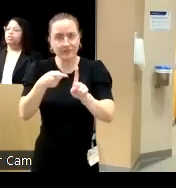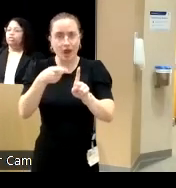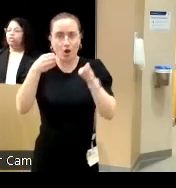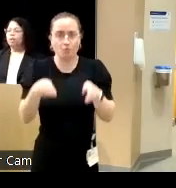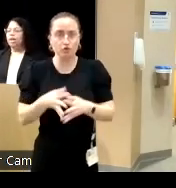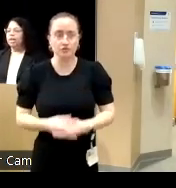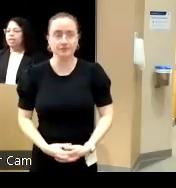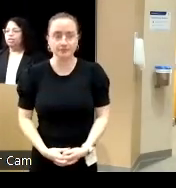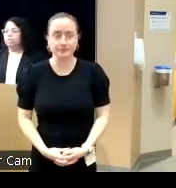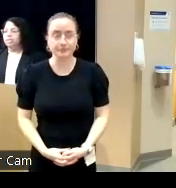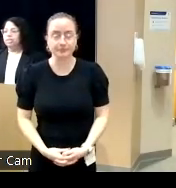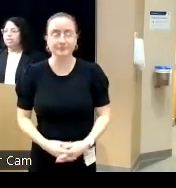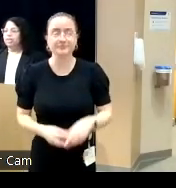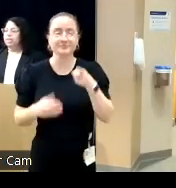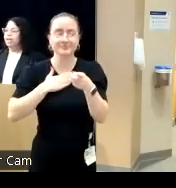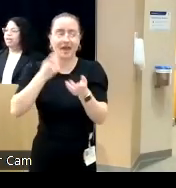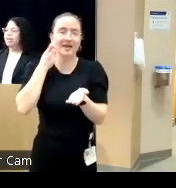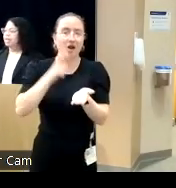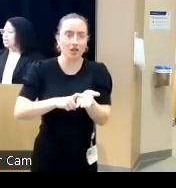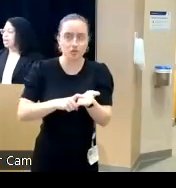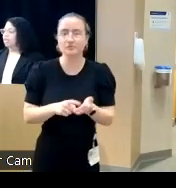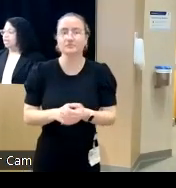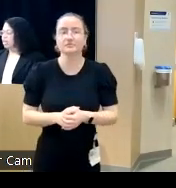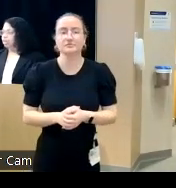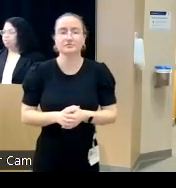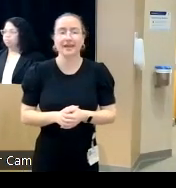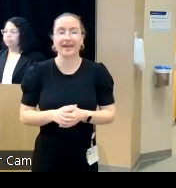these are just my acknowledgments and I thank you